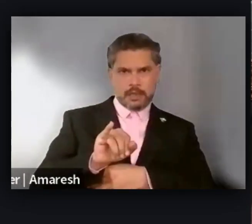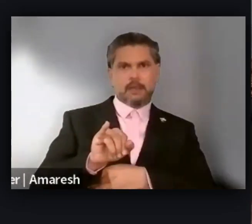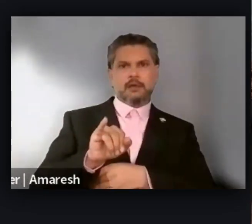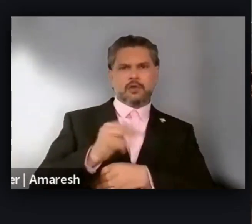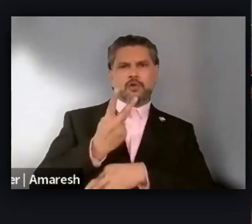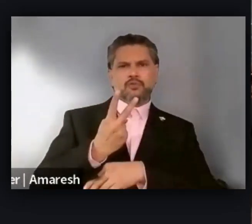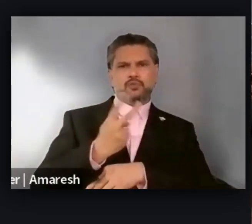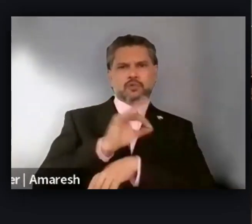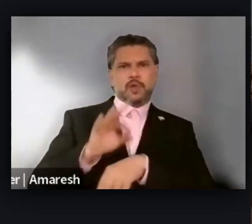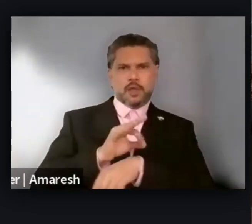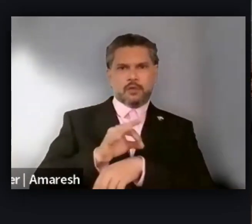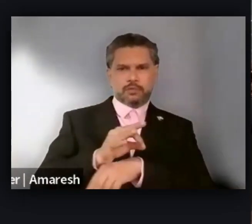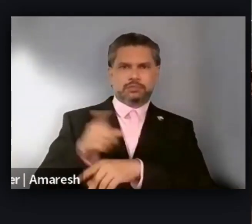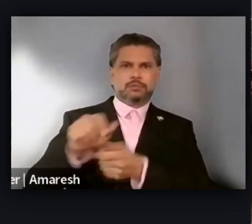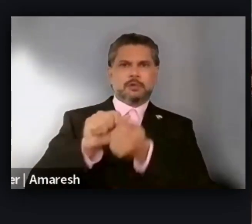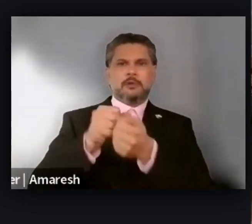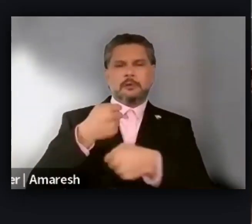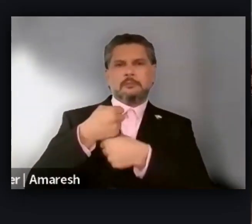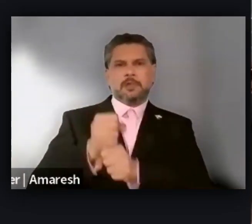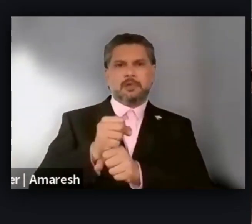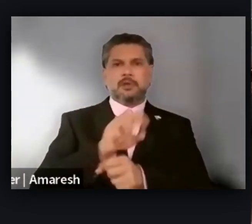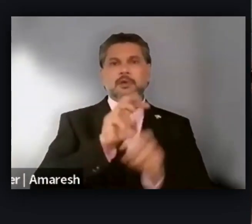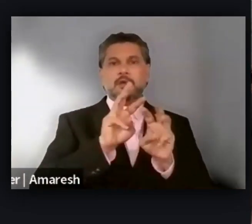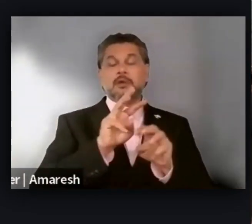about two hours. A full website.